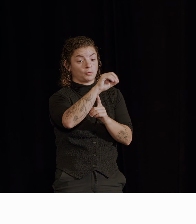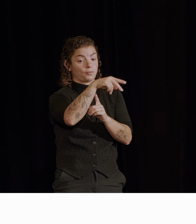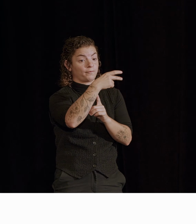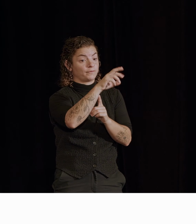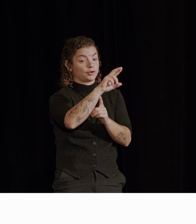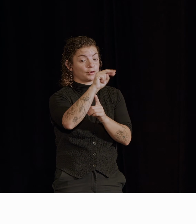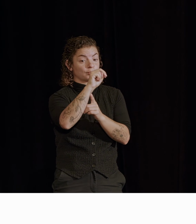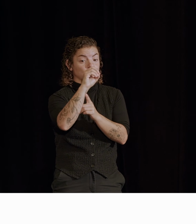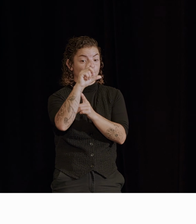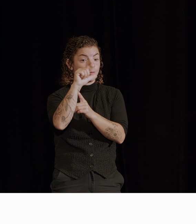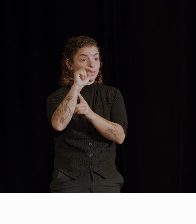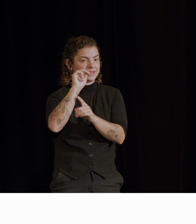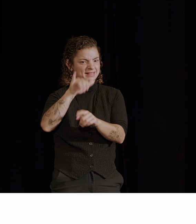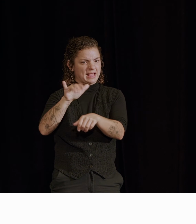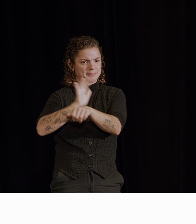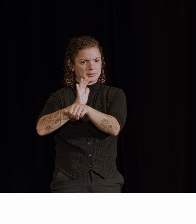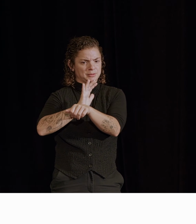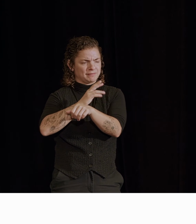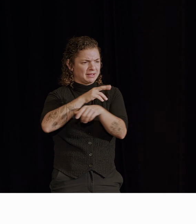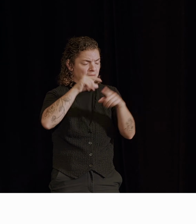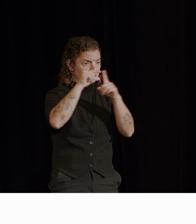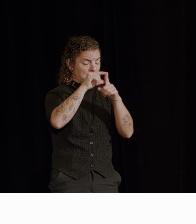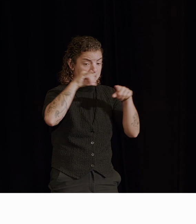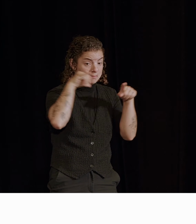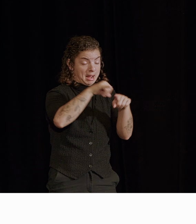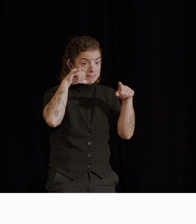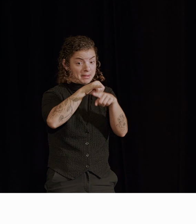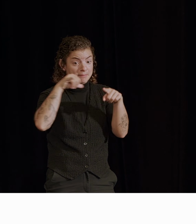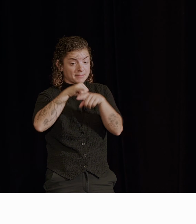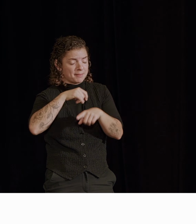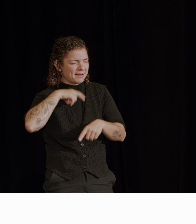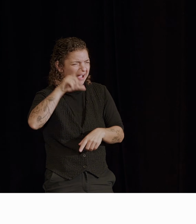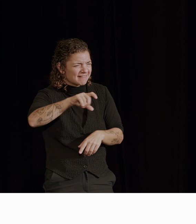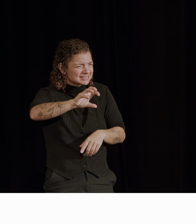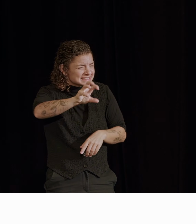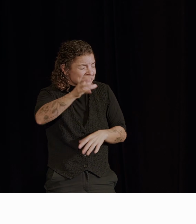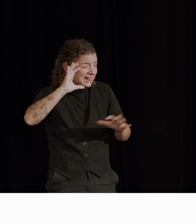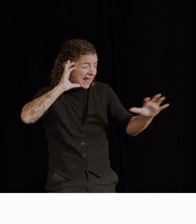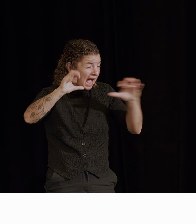unless the volume is cranked up so loudly that I'll be damaging my hearing. So that's why I